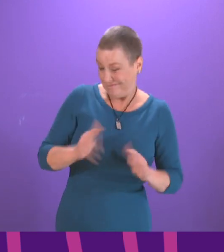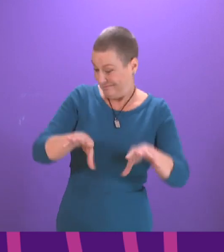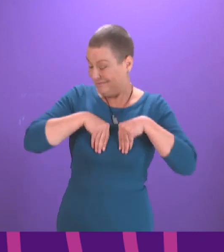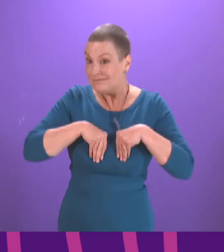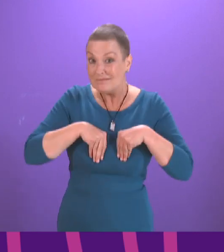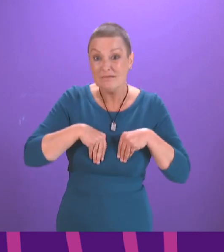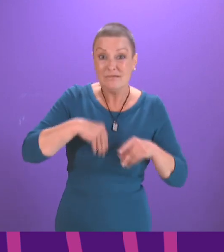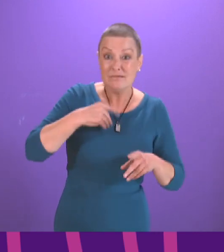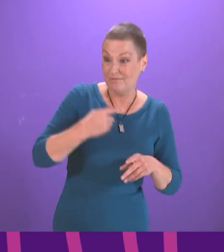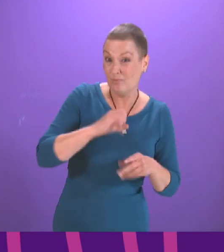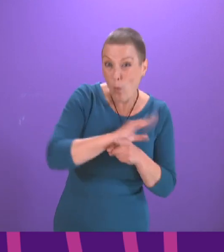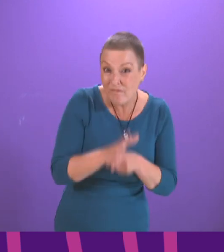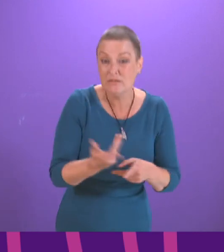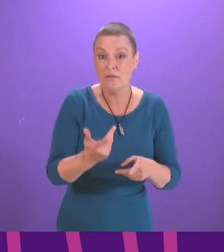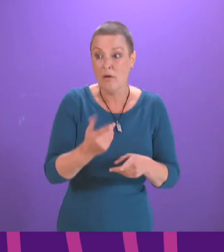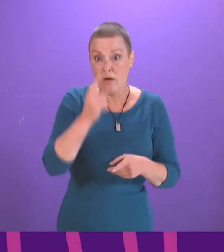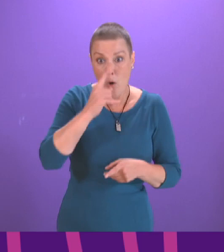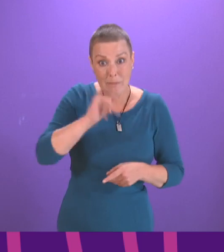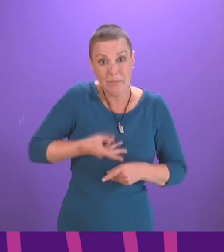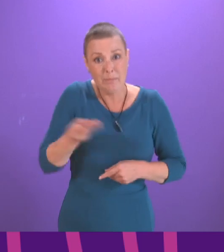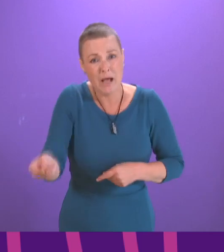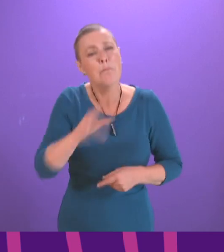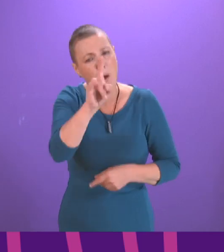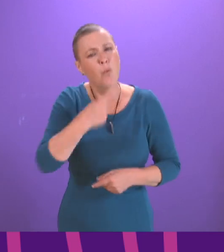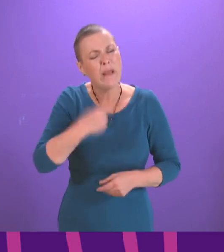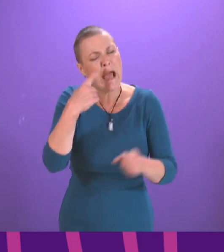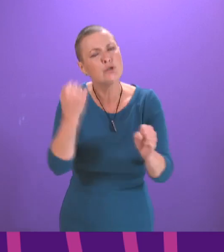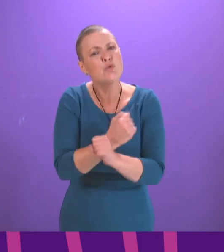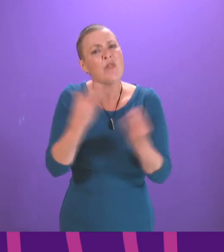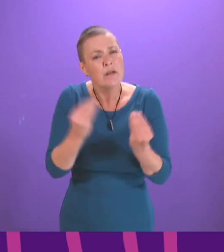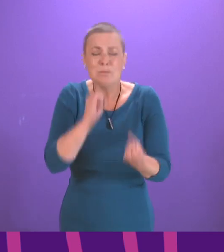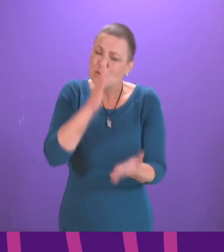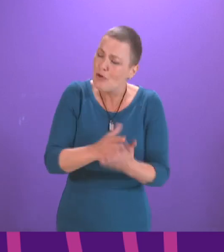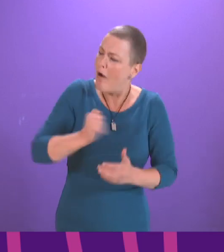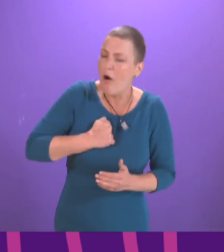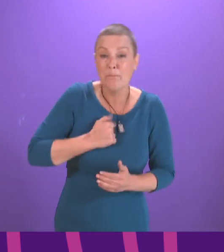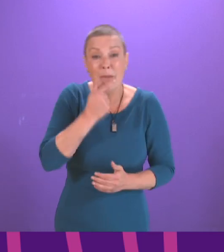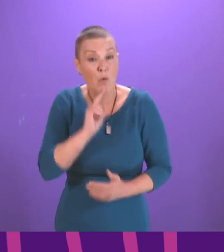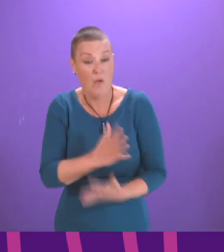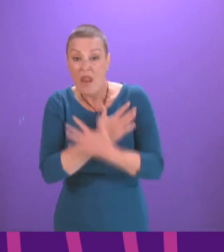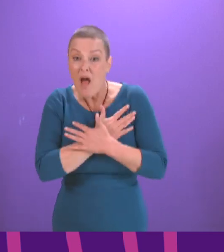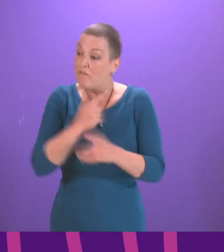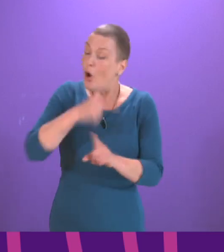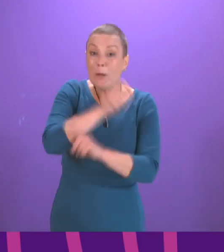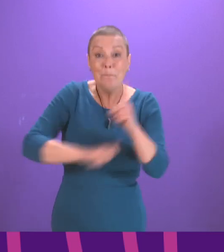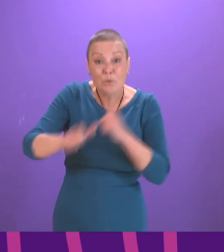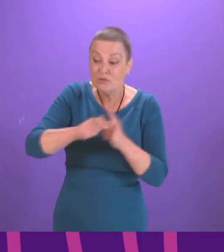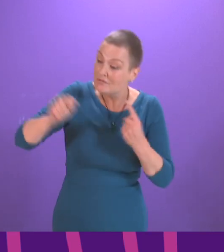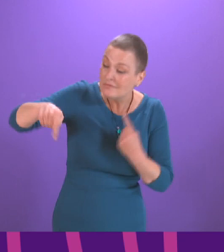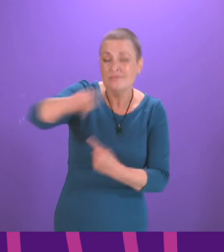we can all make choices that keep ourselves, our loved ones and our communities safer. I ask people to make sure that they know the restrictions in their local area, please.